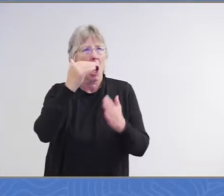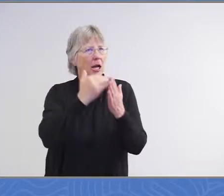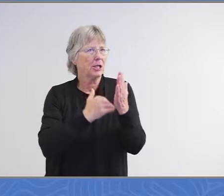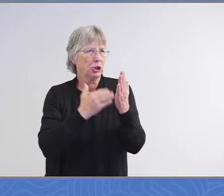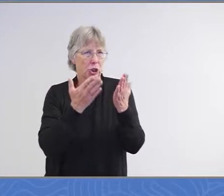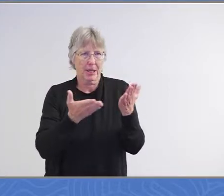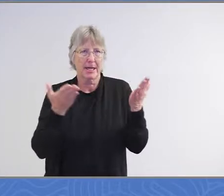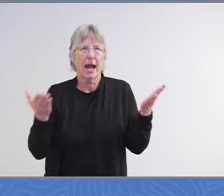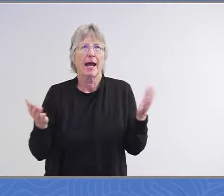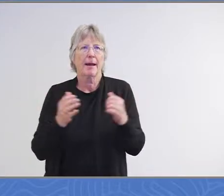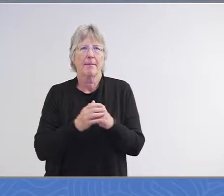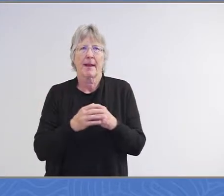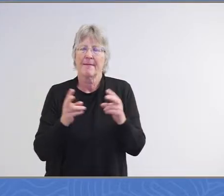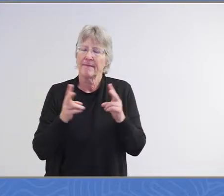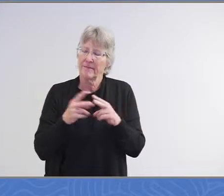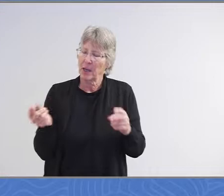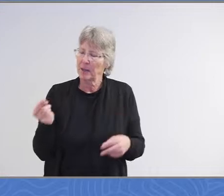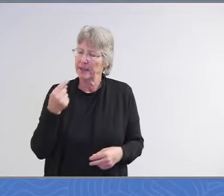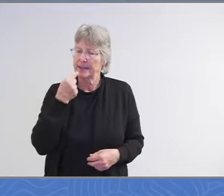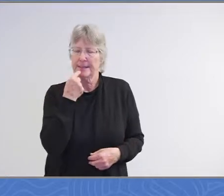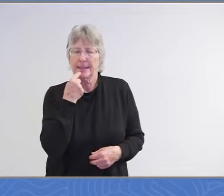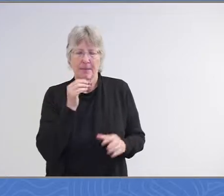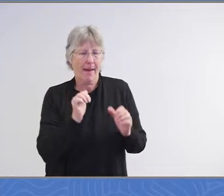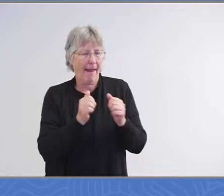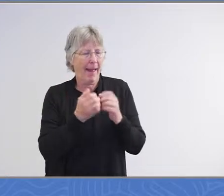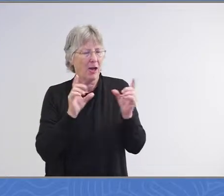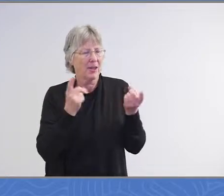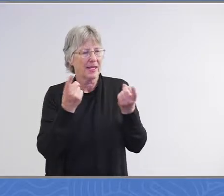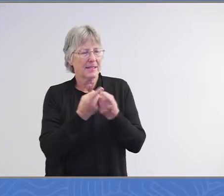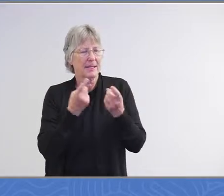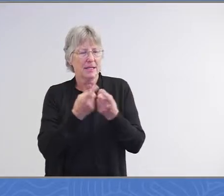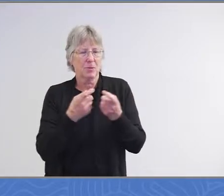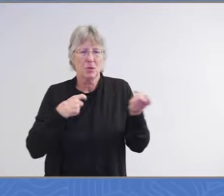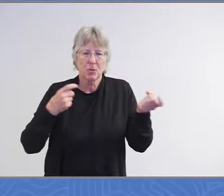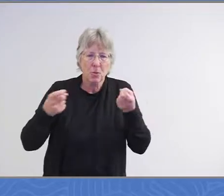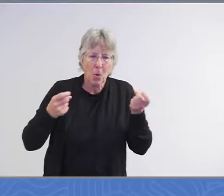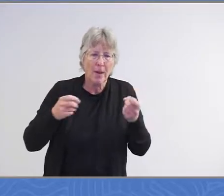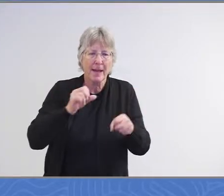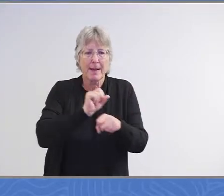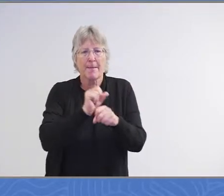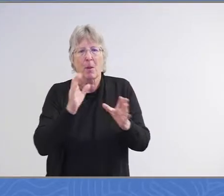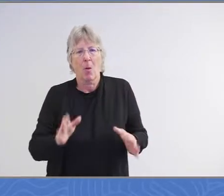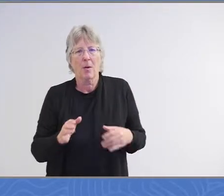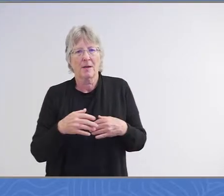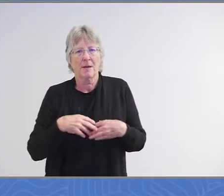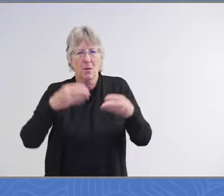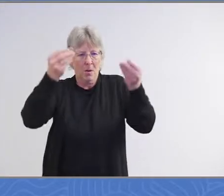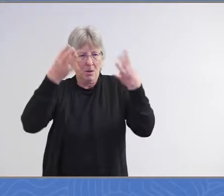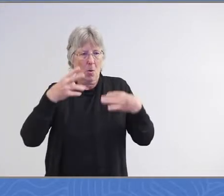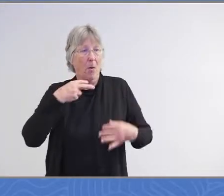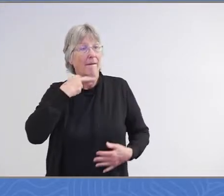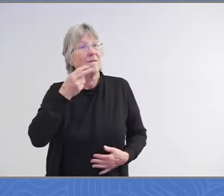I'm extremely disappointed in how the district is treating their employees. We're being told that all our voices matter and all matter